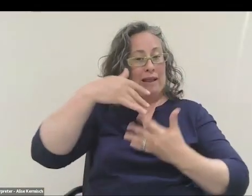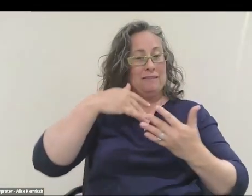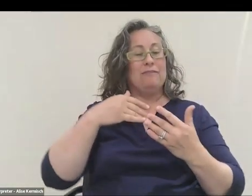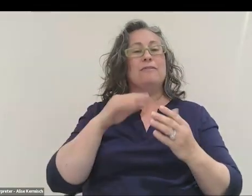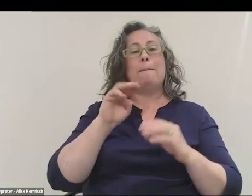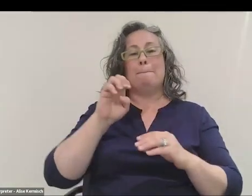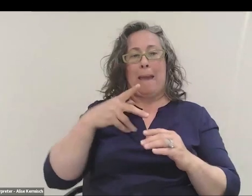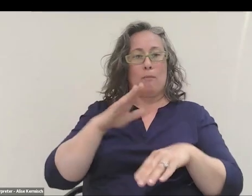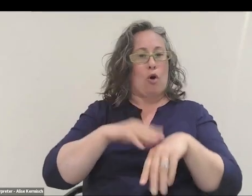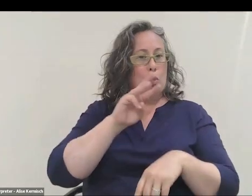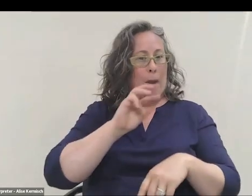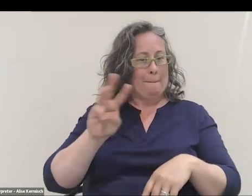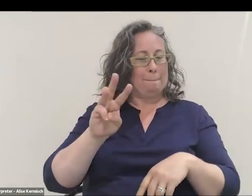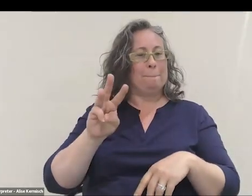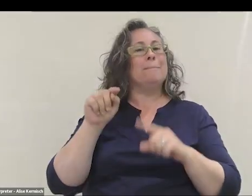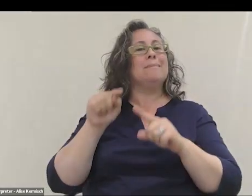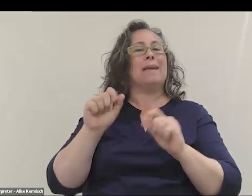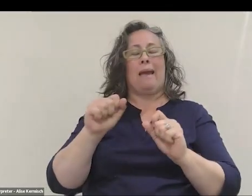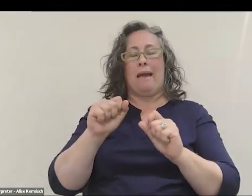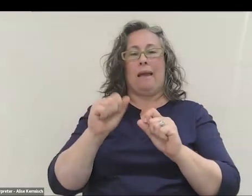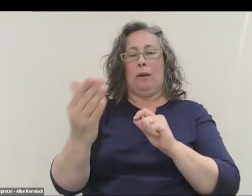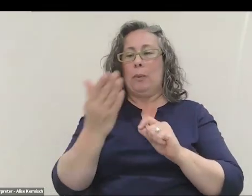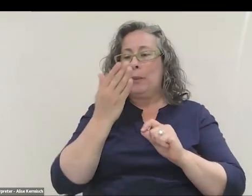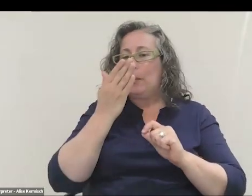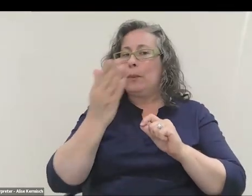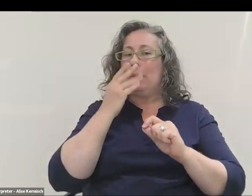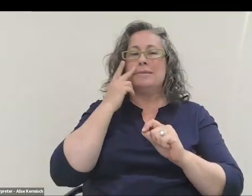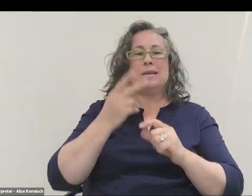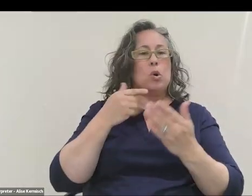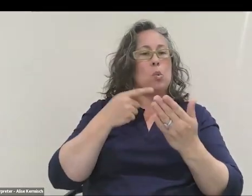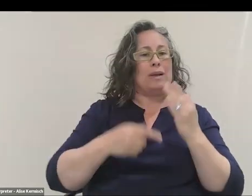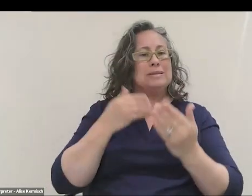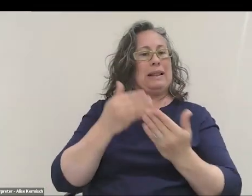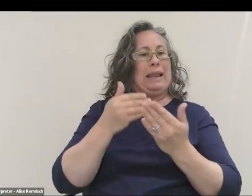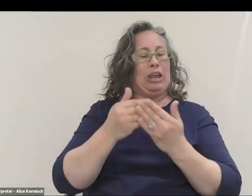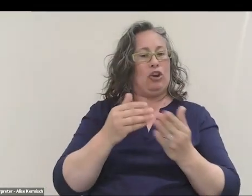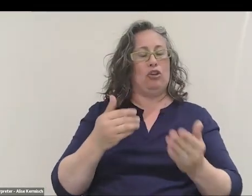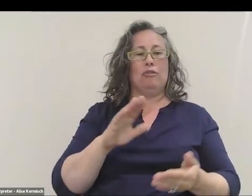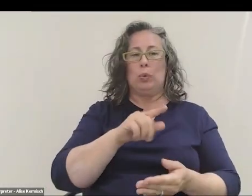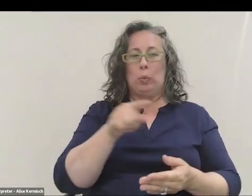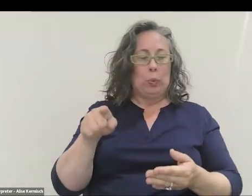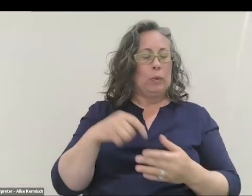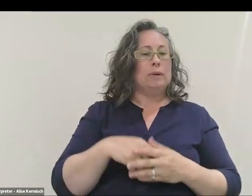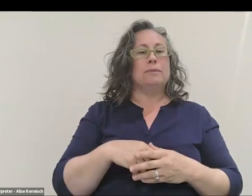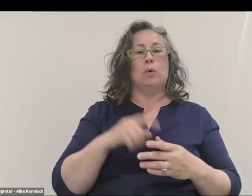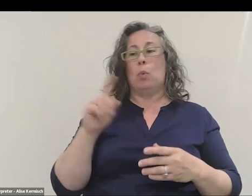so people can zoom in and see what's nearby. Is there a location where these devices got distributed?